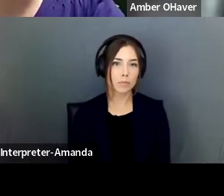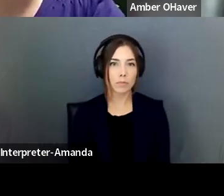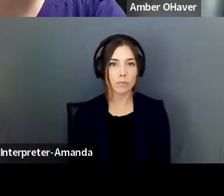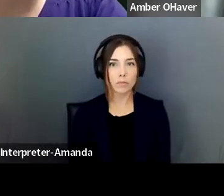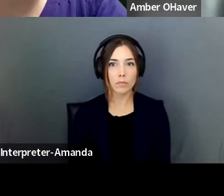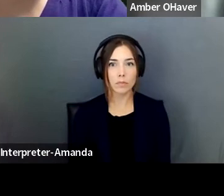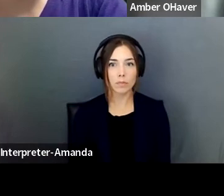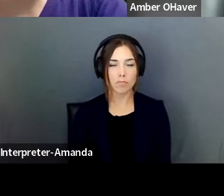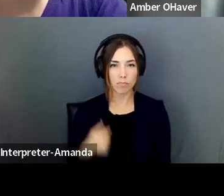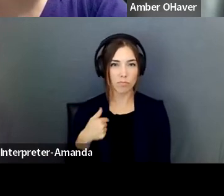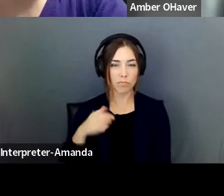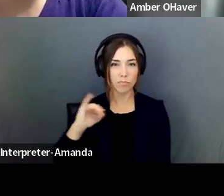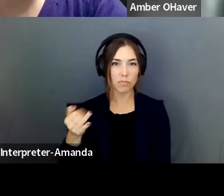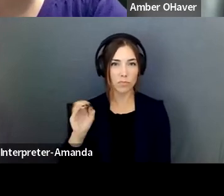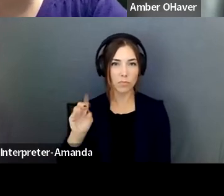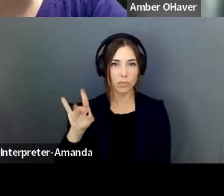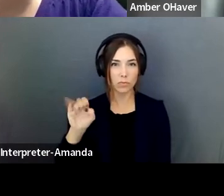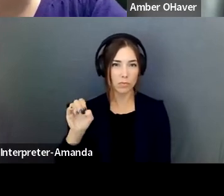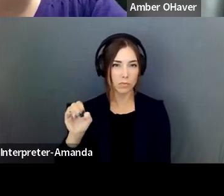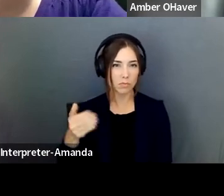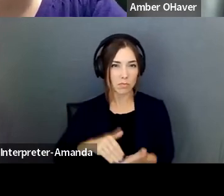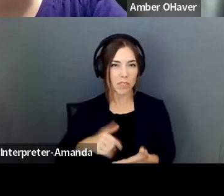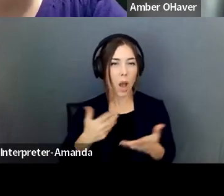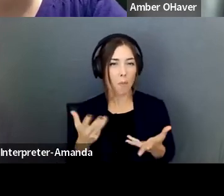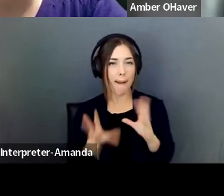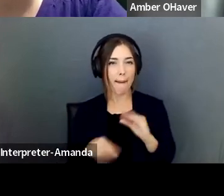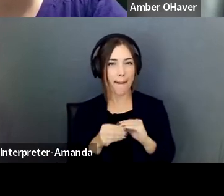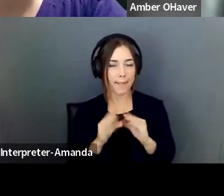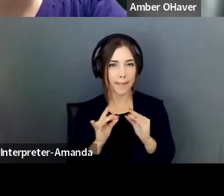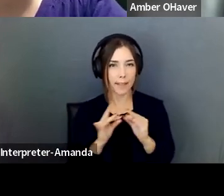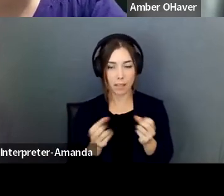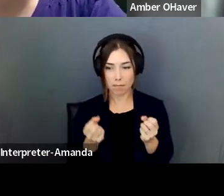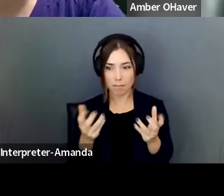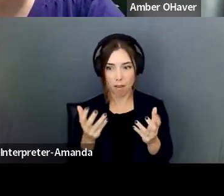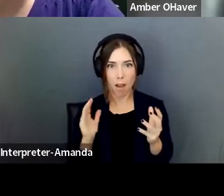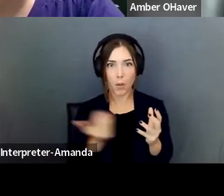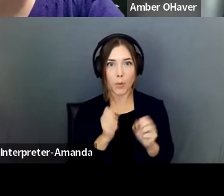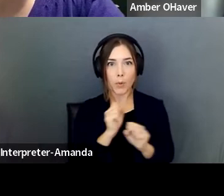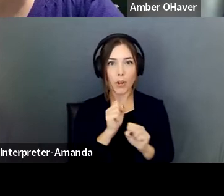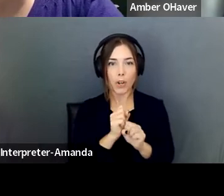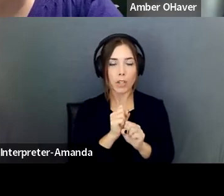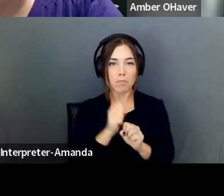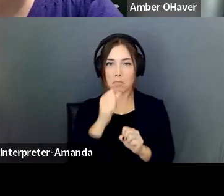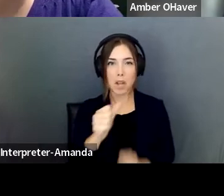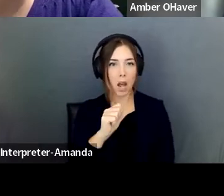This is Jodie again. I just wand to add that a lot of our work is not only based in our county, but state-wide